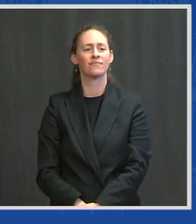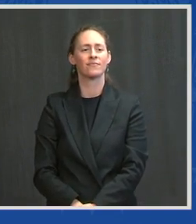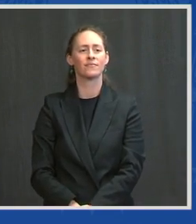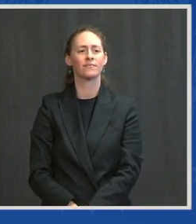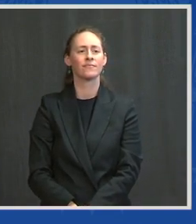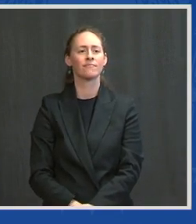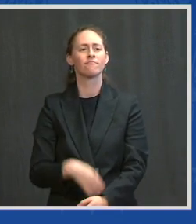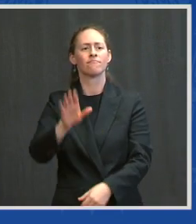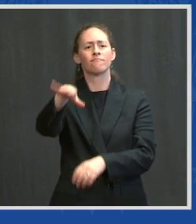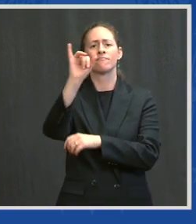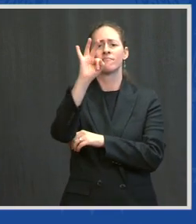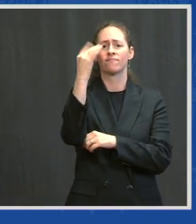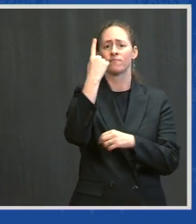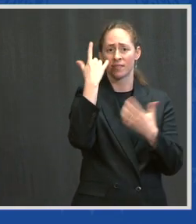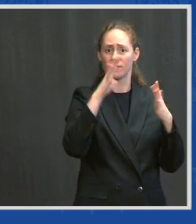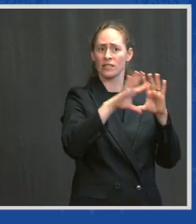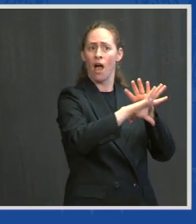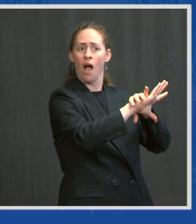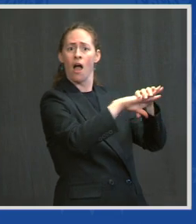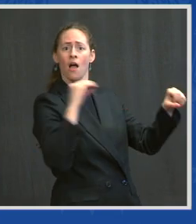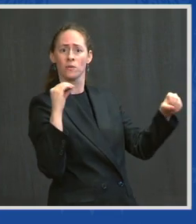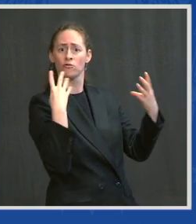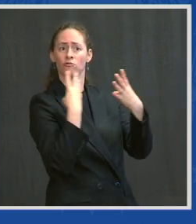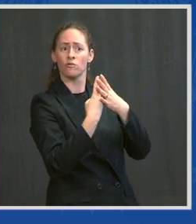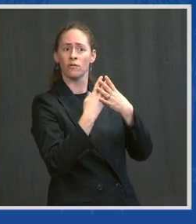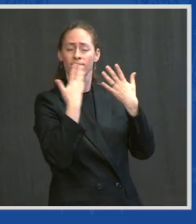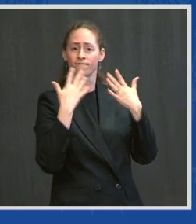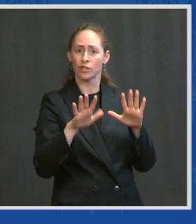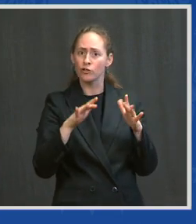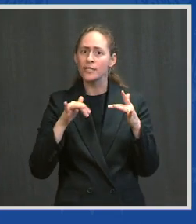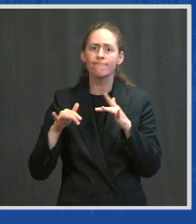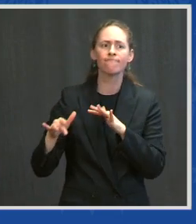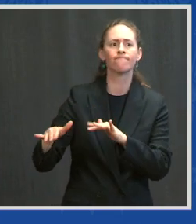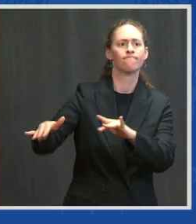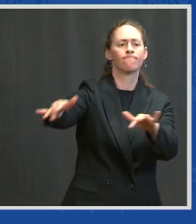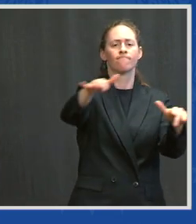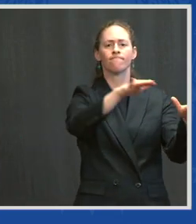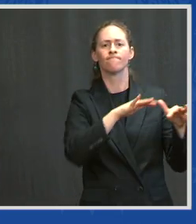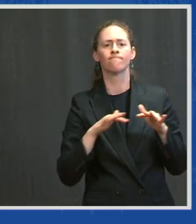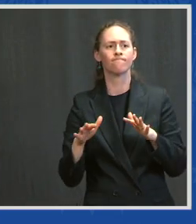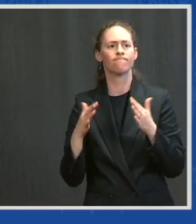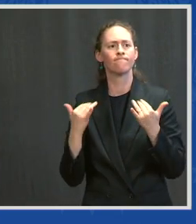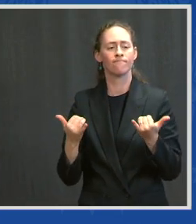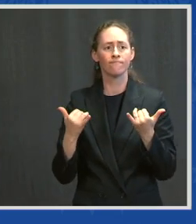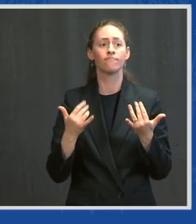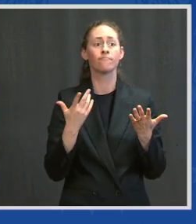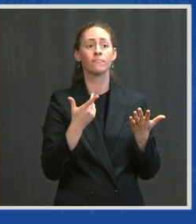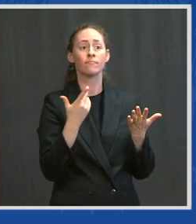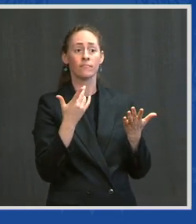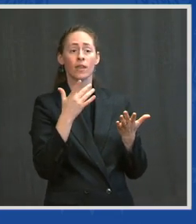they can't just give them -- we can't just continue to give them 25 bucks and a bus ticket. They end up right back where they started